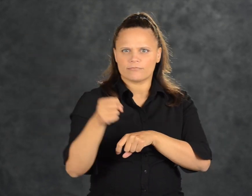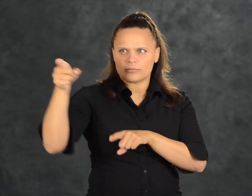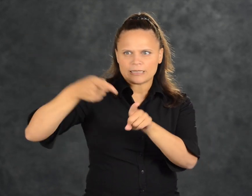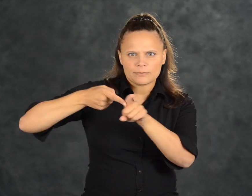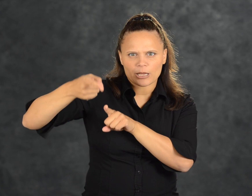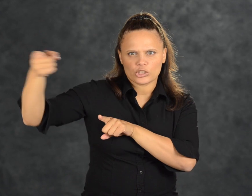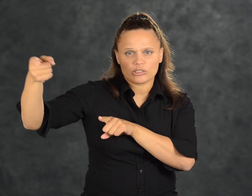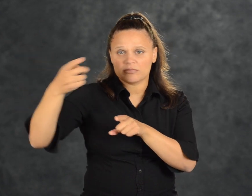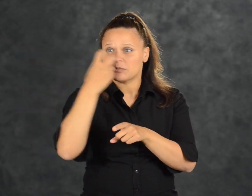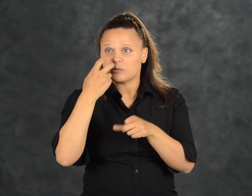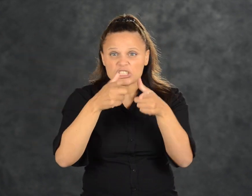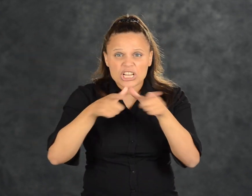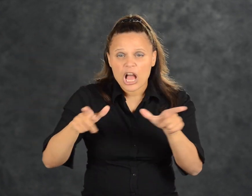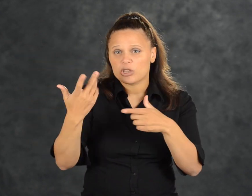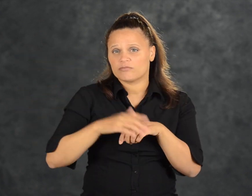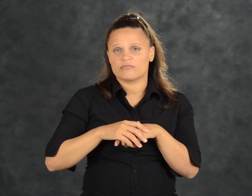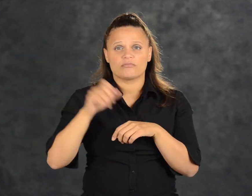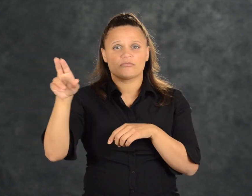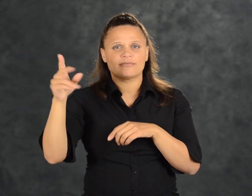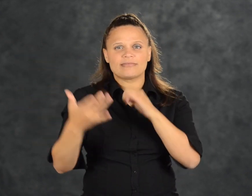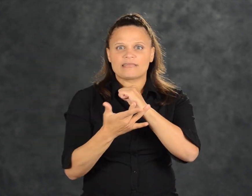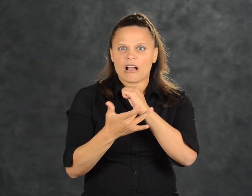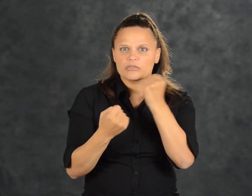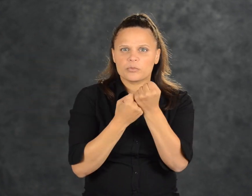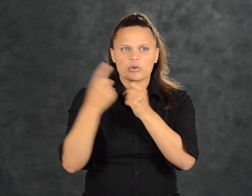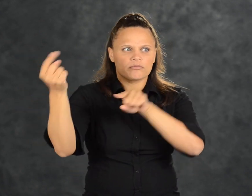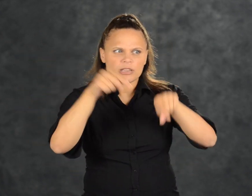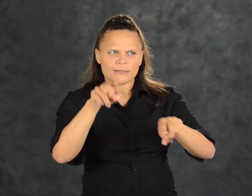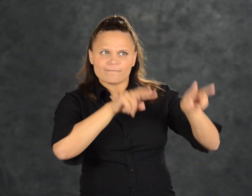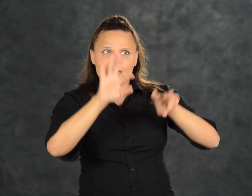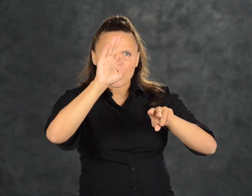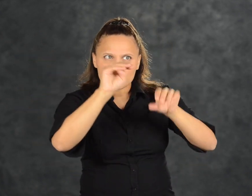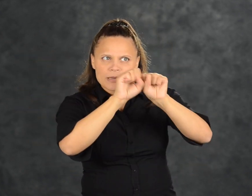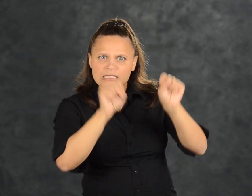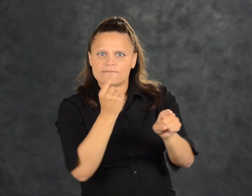to a specialist (eg, speech and language, or technology specialist)